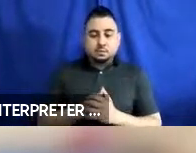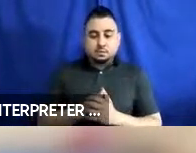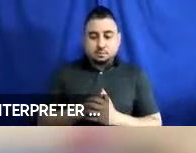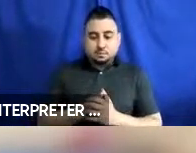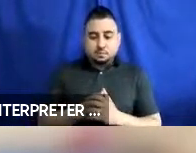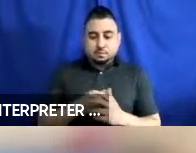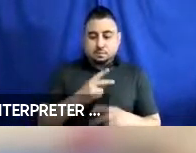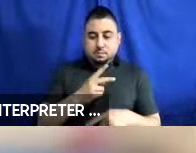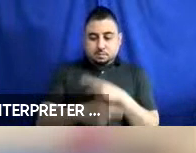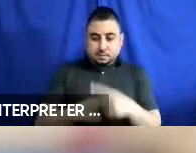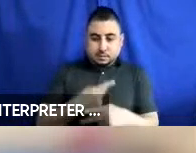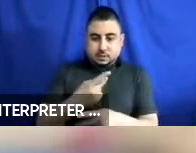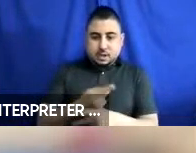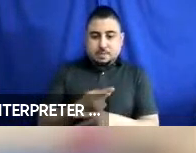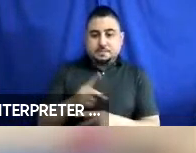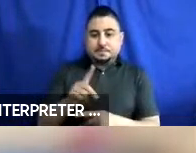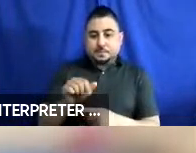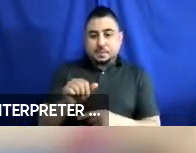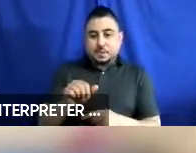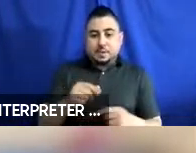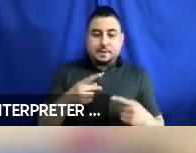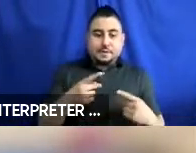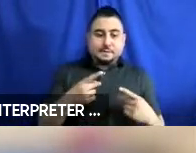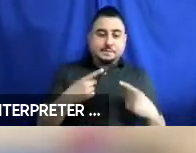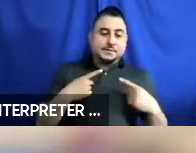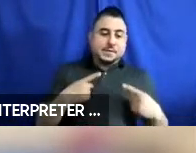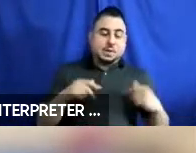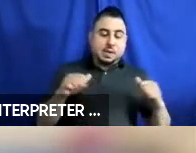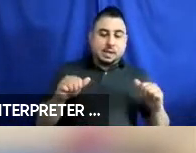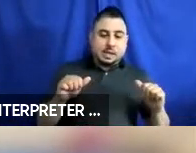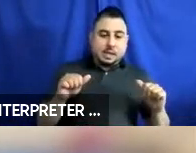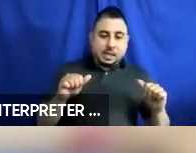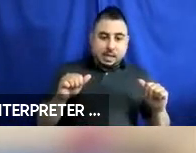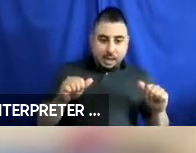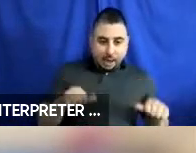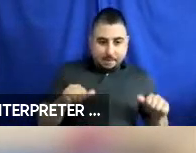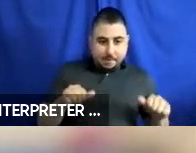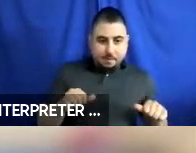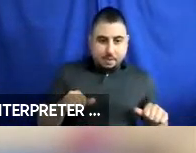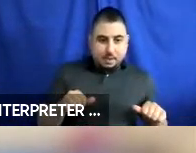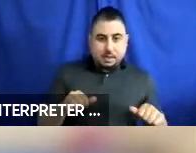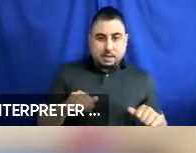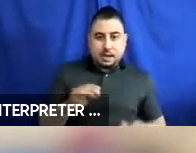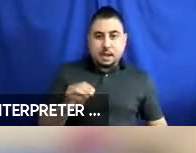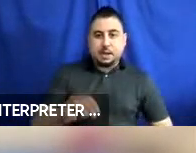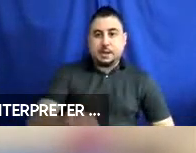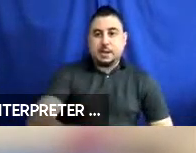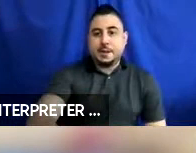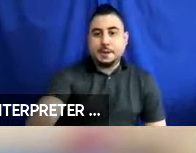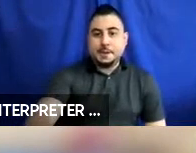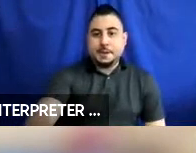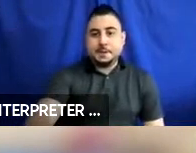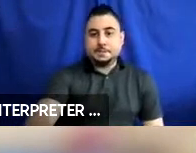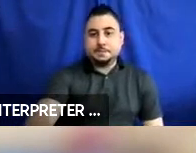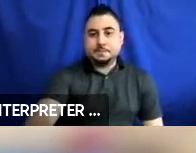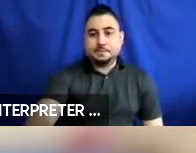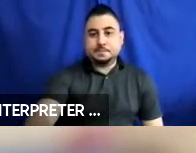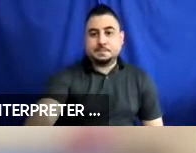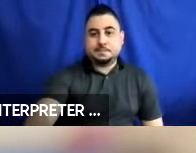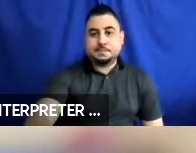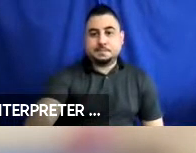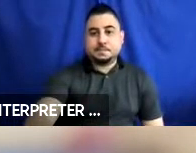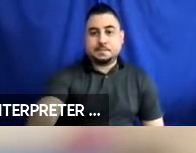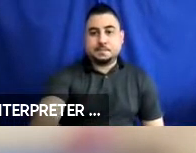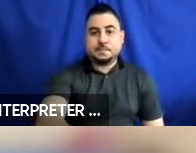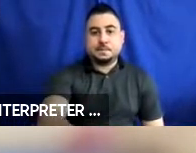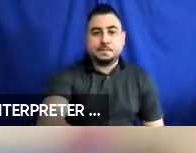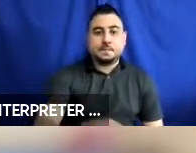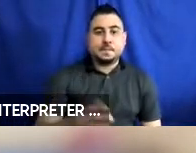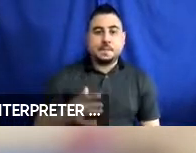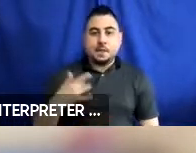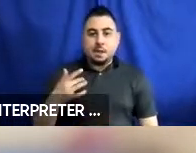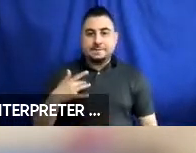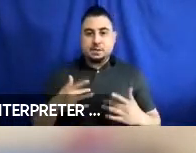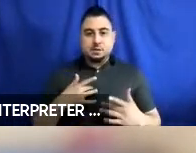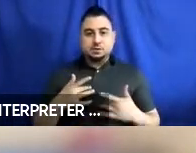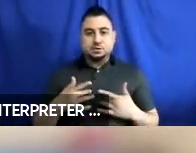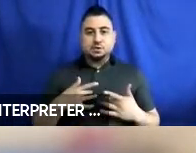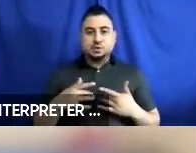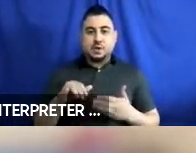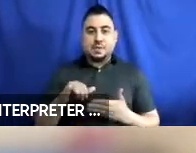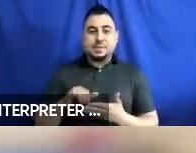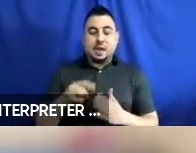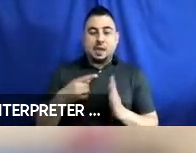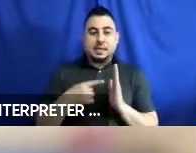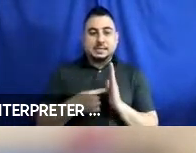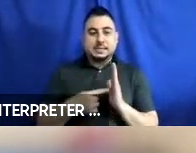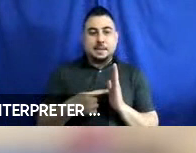types of disabilities, physical capabilities. And I am concerned that in the examples that